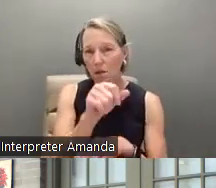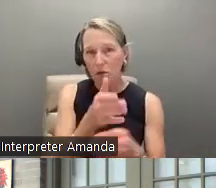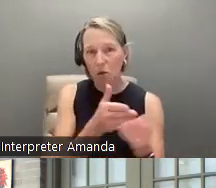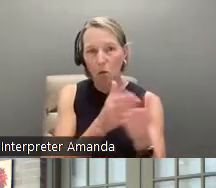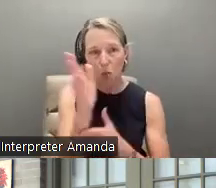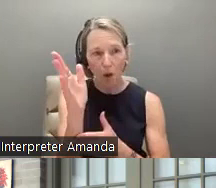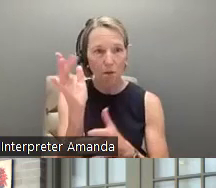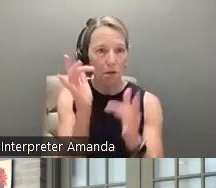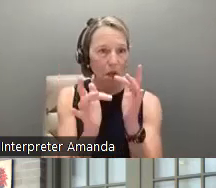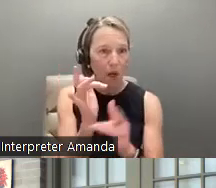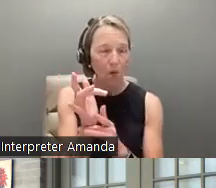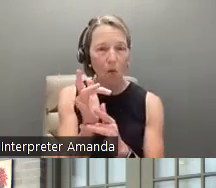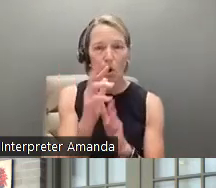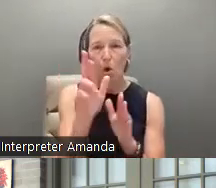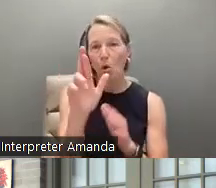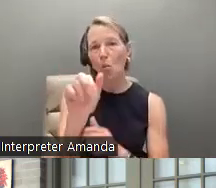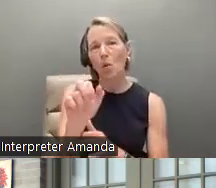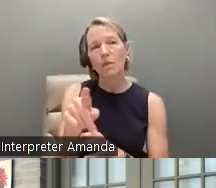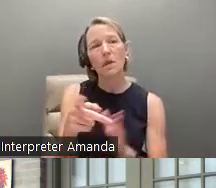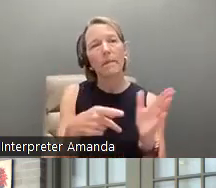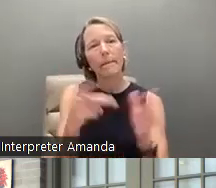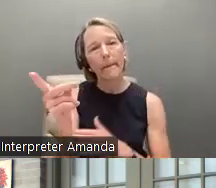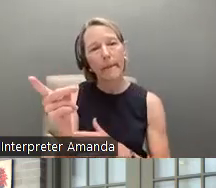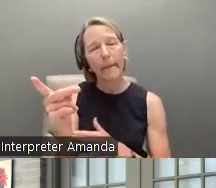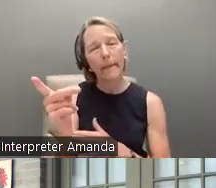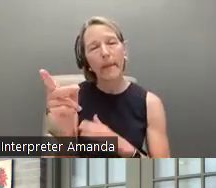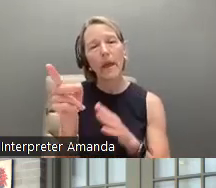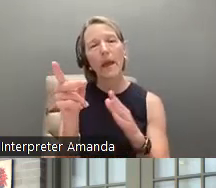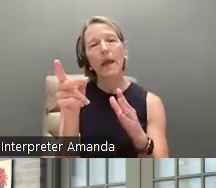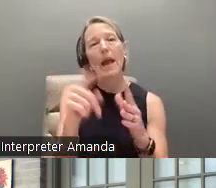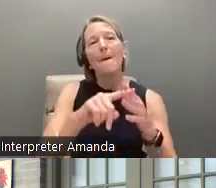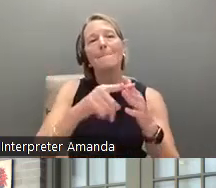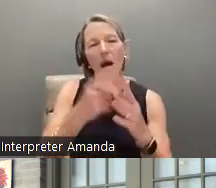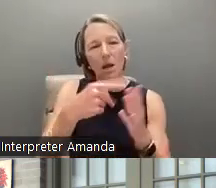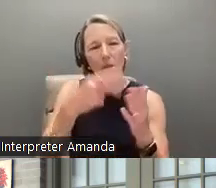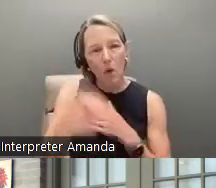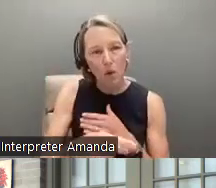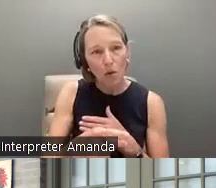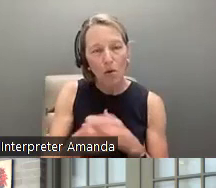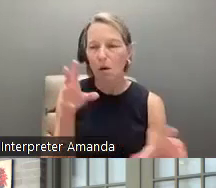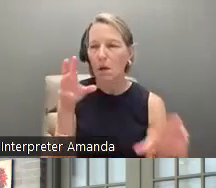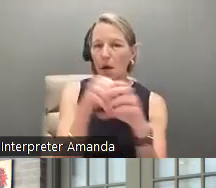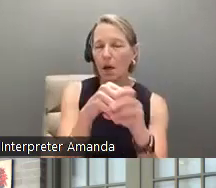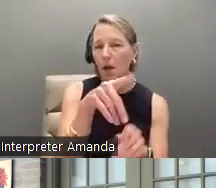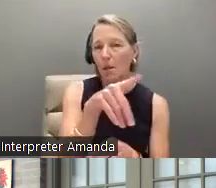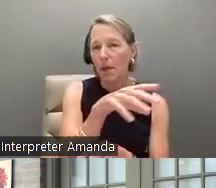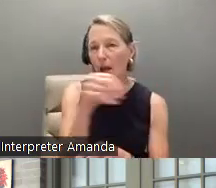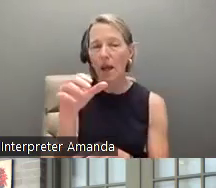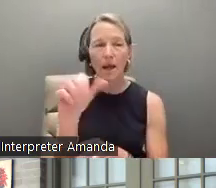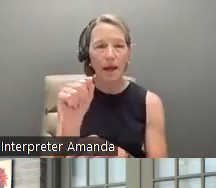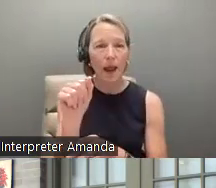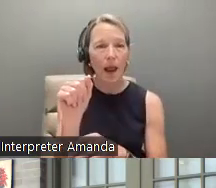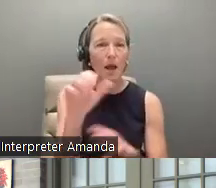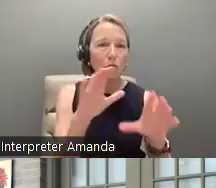on a representative payee pilot project um this included the P&As um conducting representative